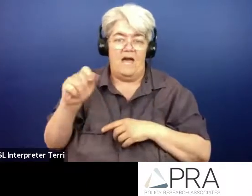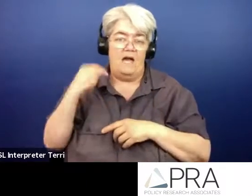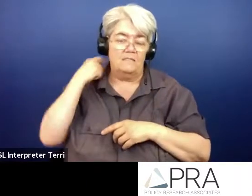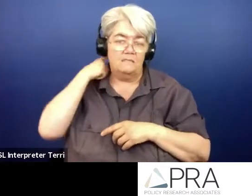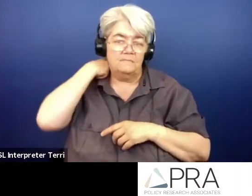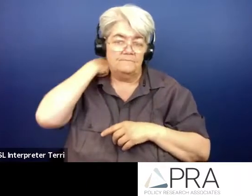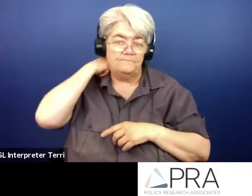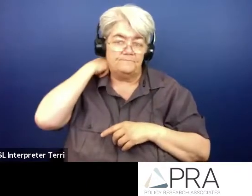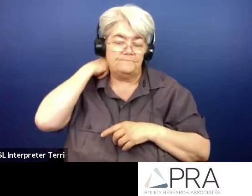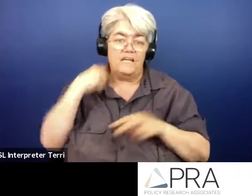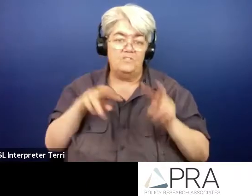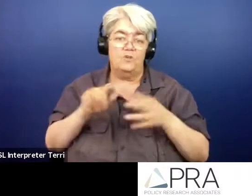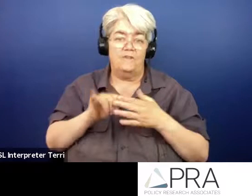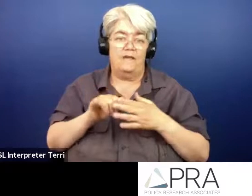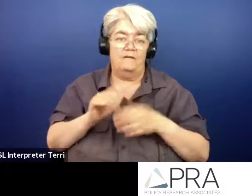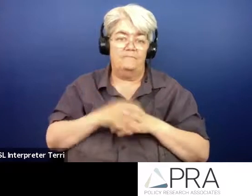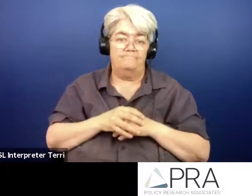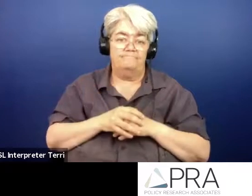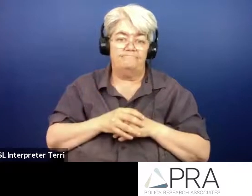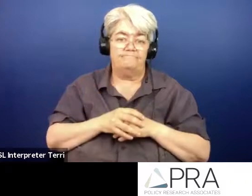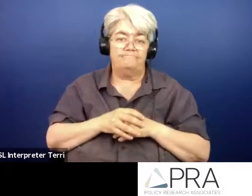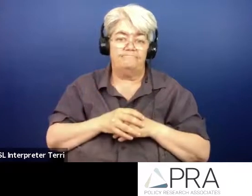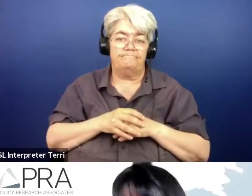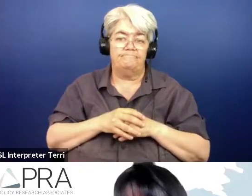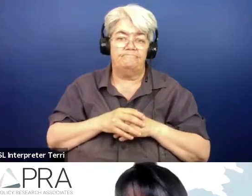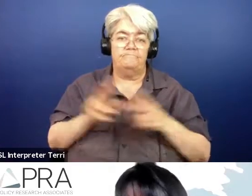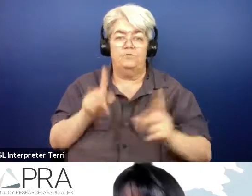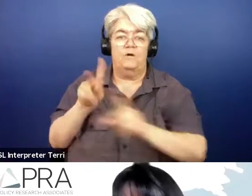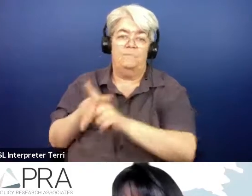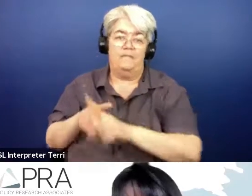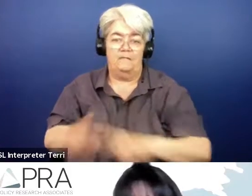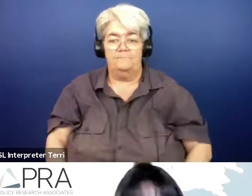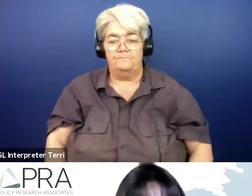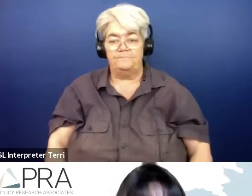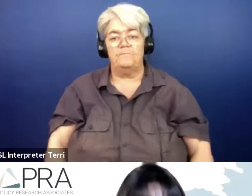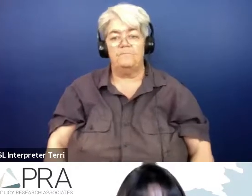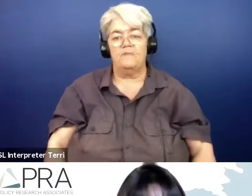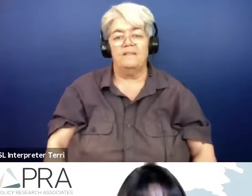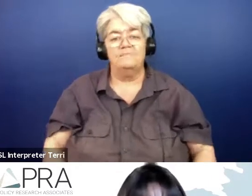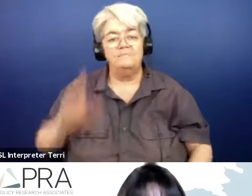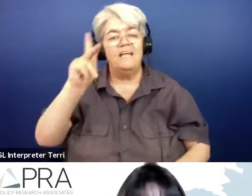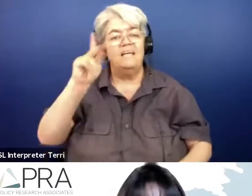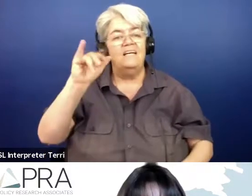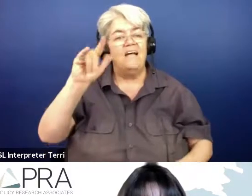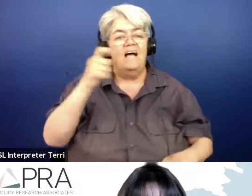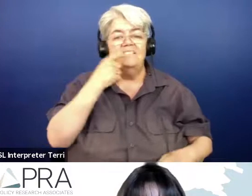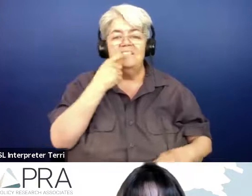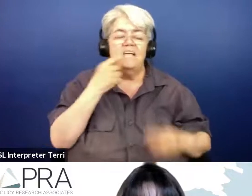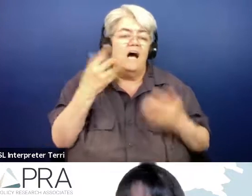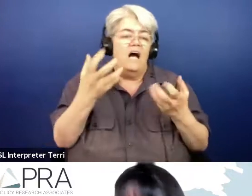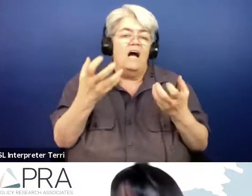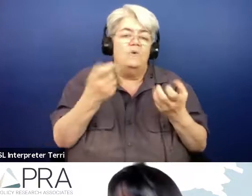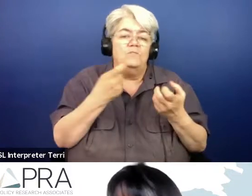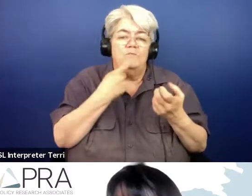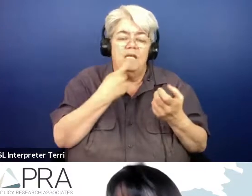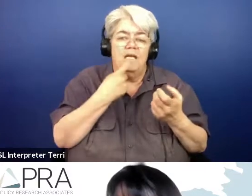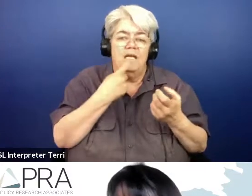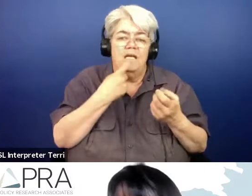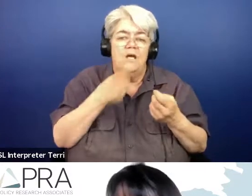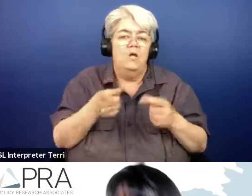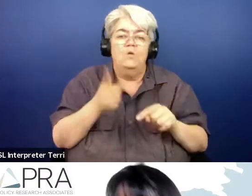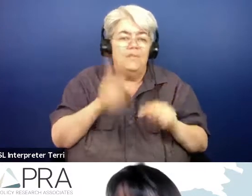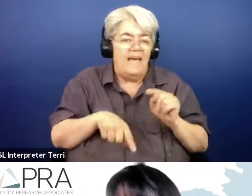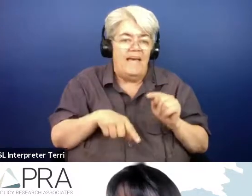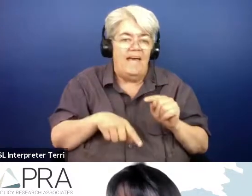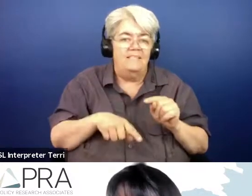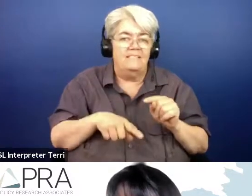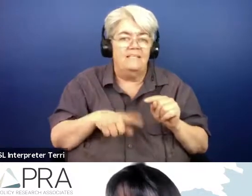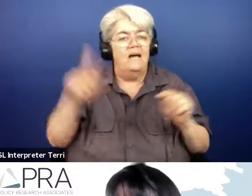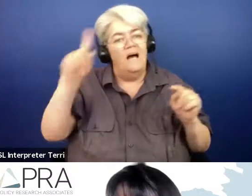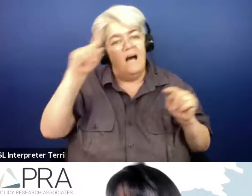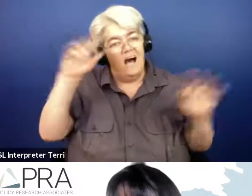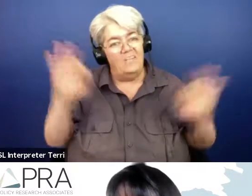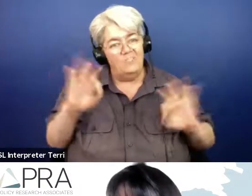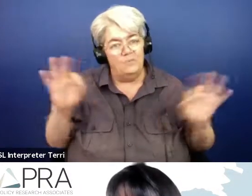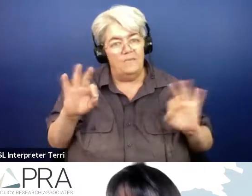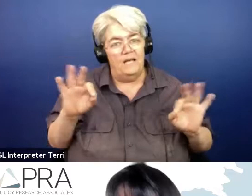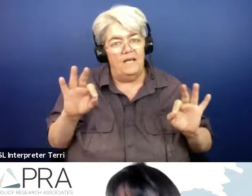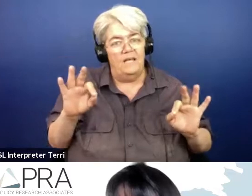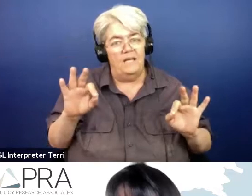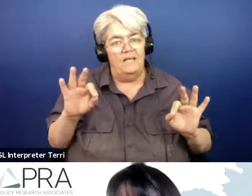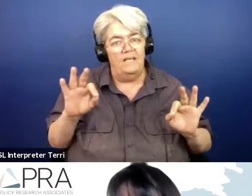look at that angle. And I just want to say -- you can't under play listening to Jennifer